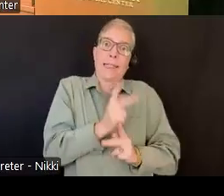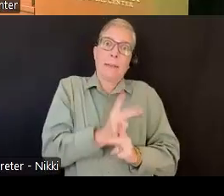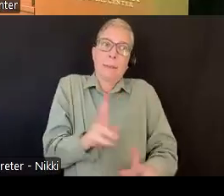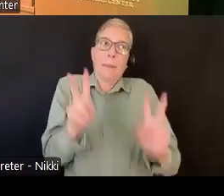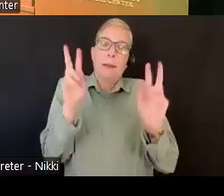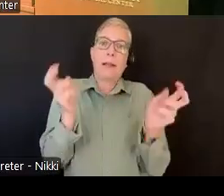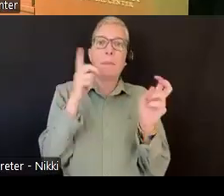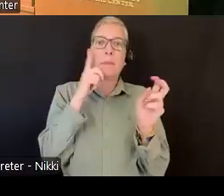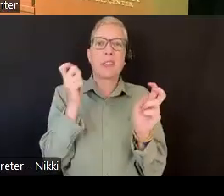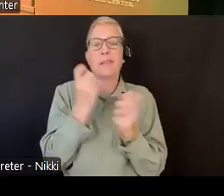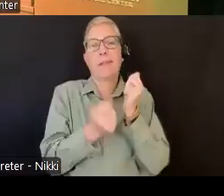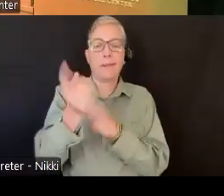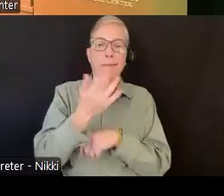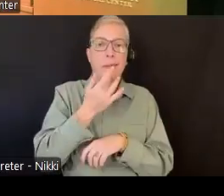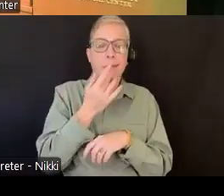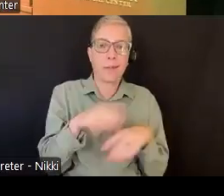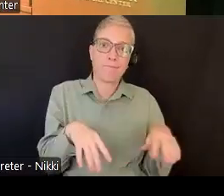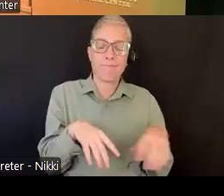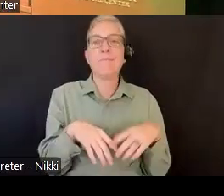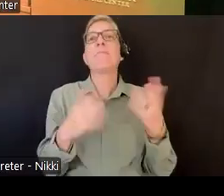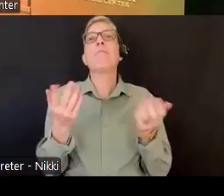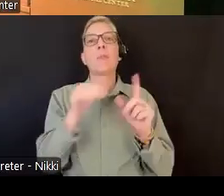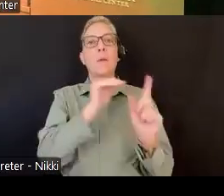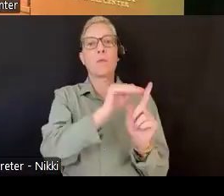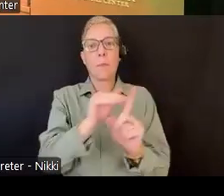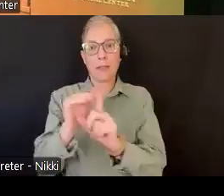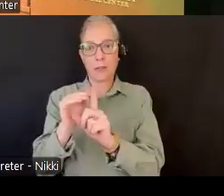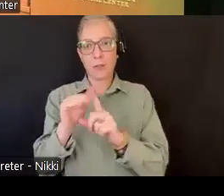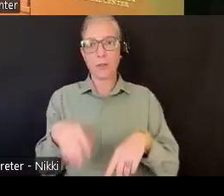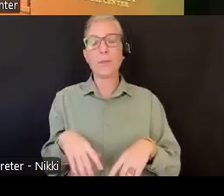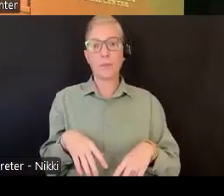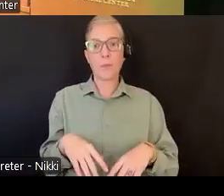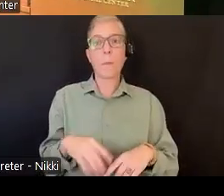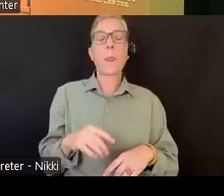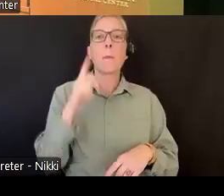a couple of reminders particularly for those of you um who have been asking questions about the